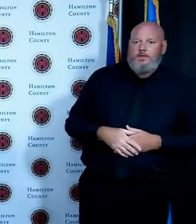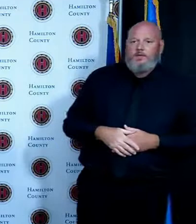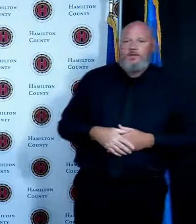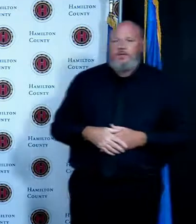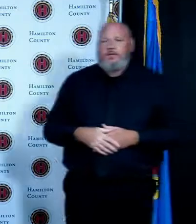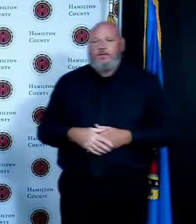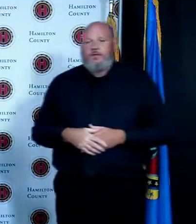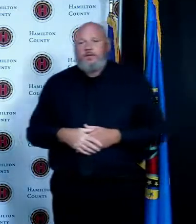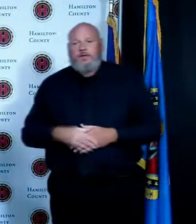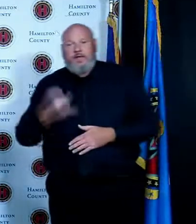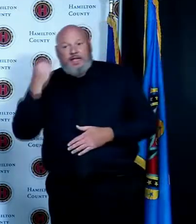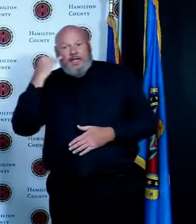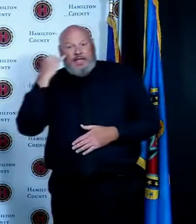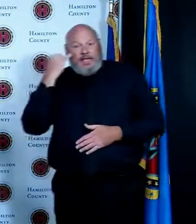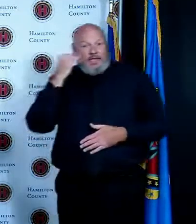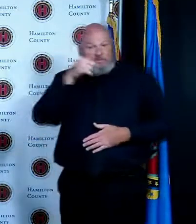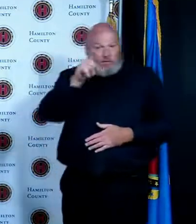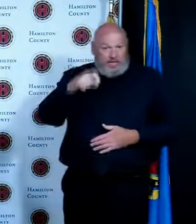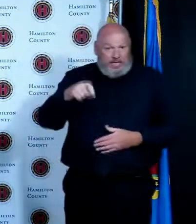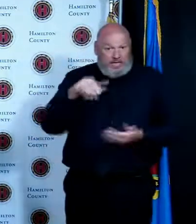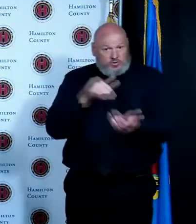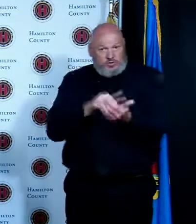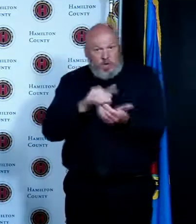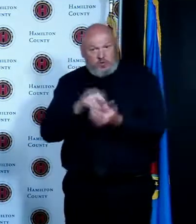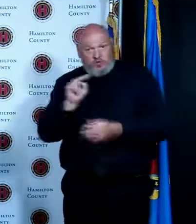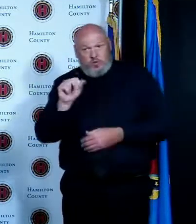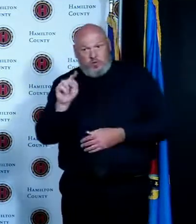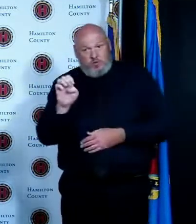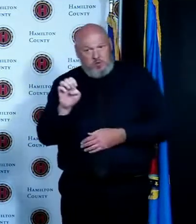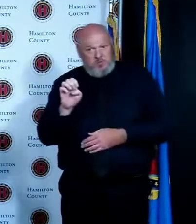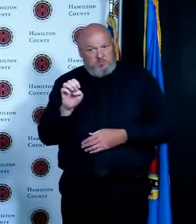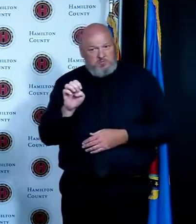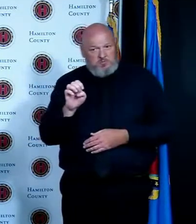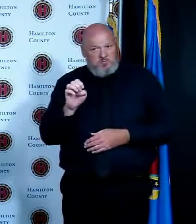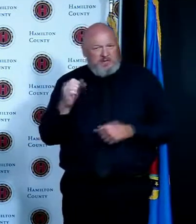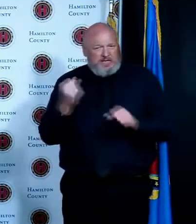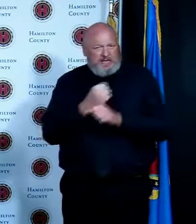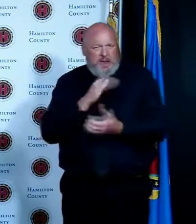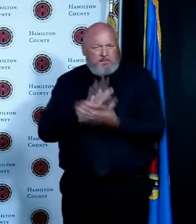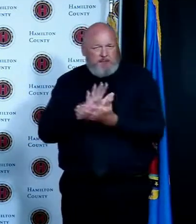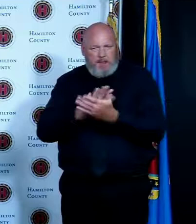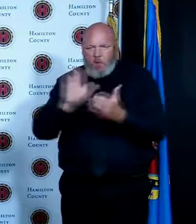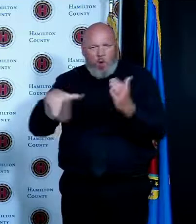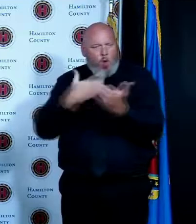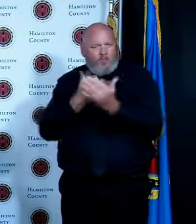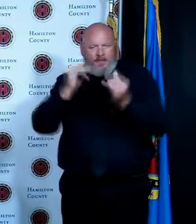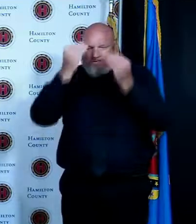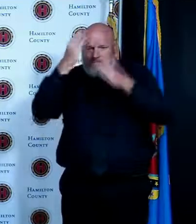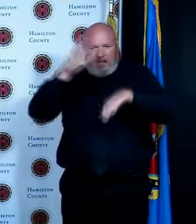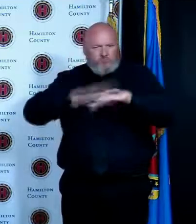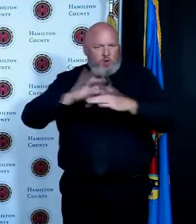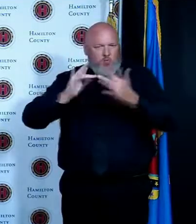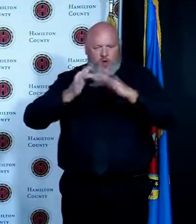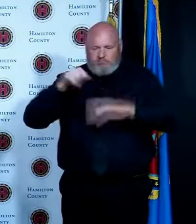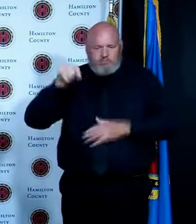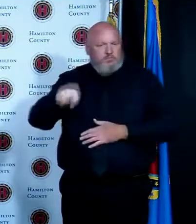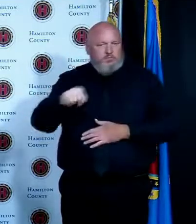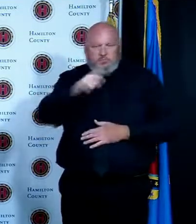approval prior to going it shares the hours and the phone number and the address so I strongly recommend you visit